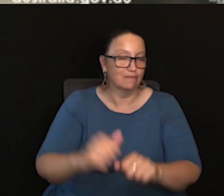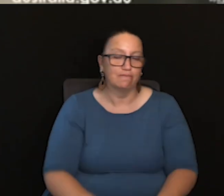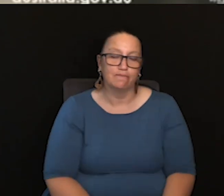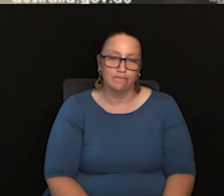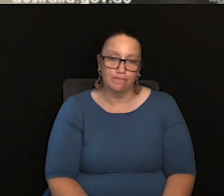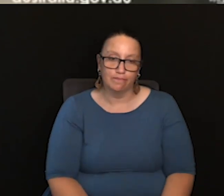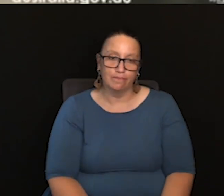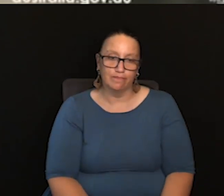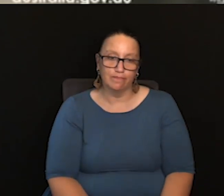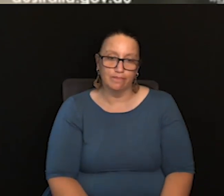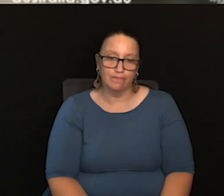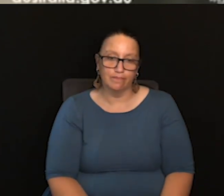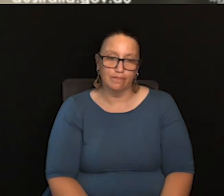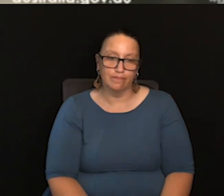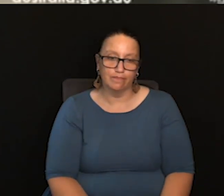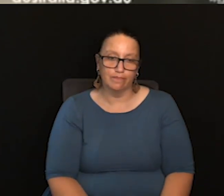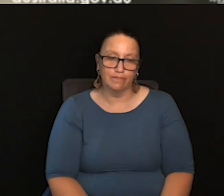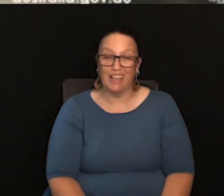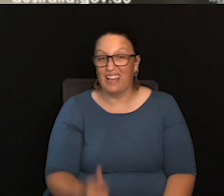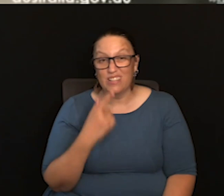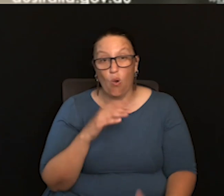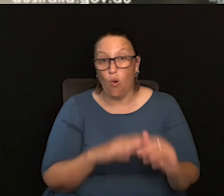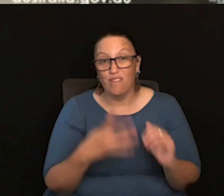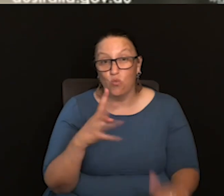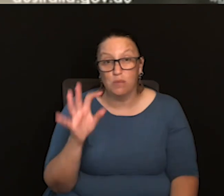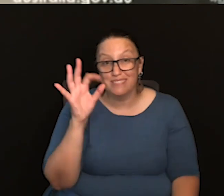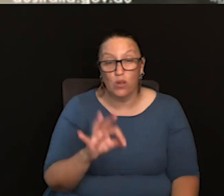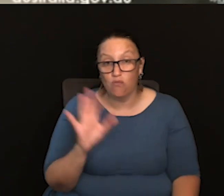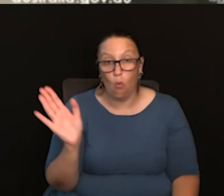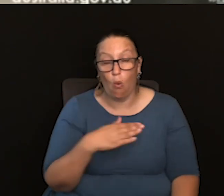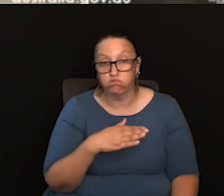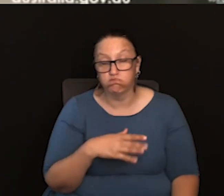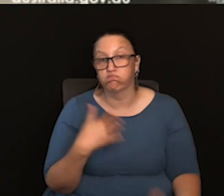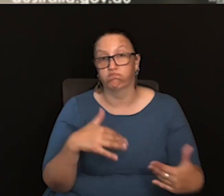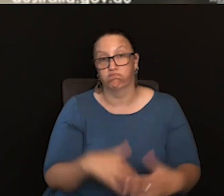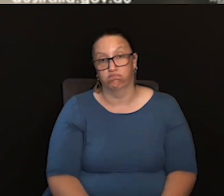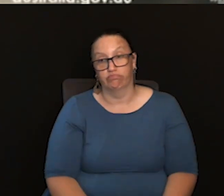amongst children that we have seen in Australia. Not universally the case